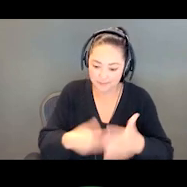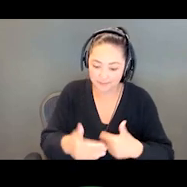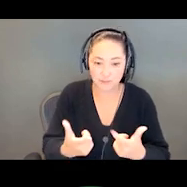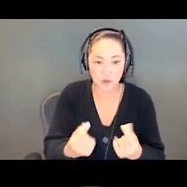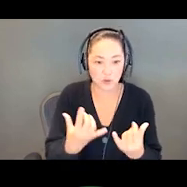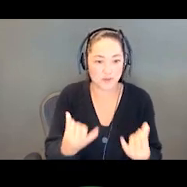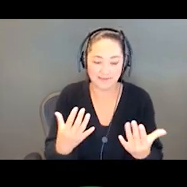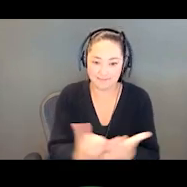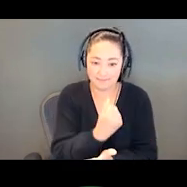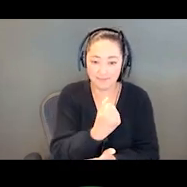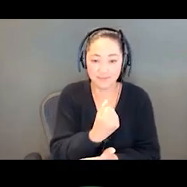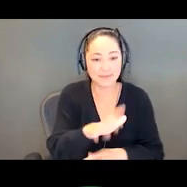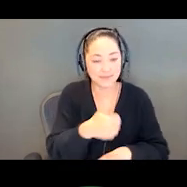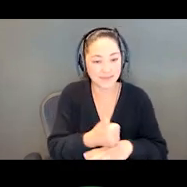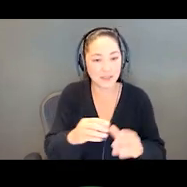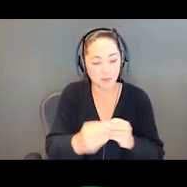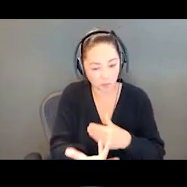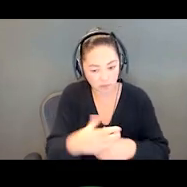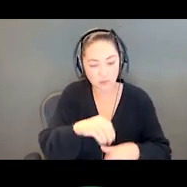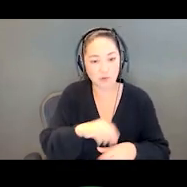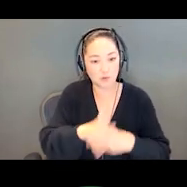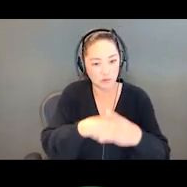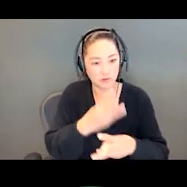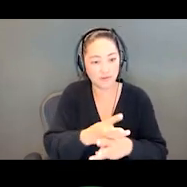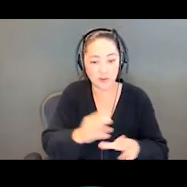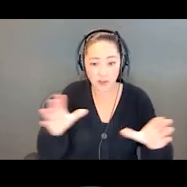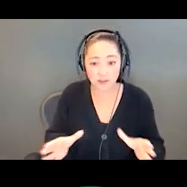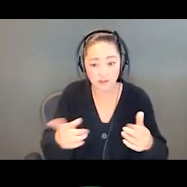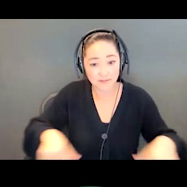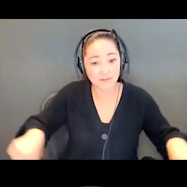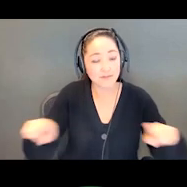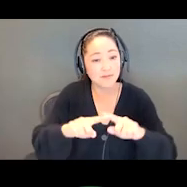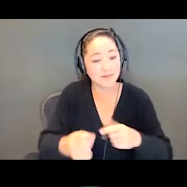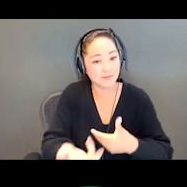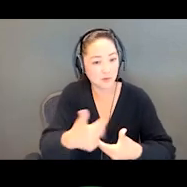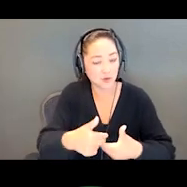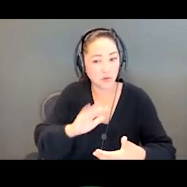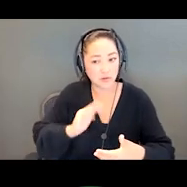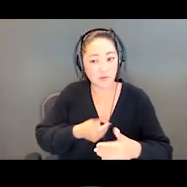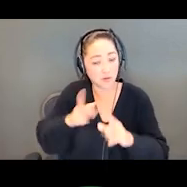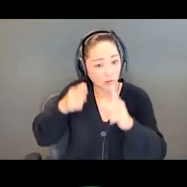I encourage everyone here to join us in the mission. Together we can make parks and outdoor